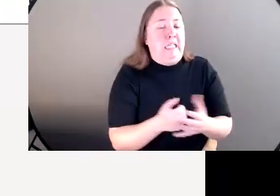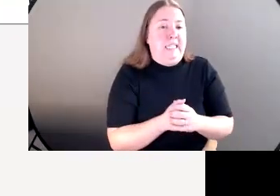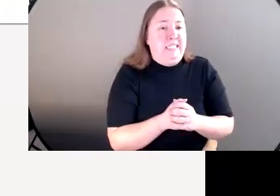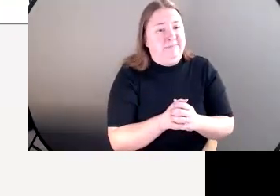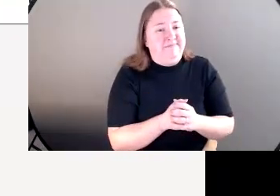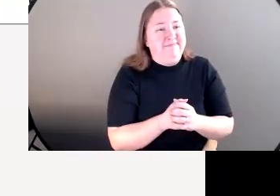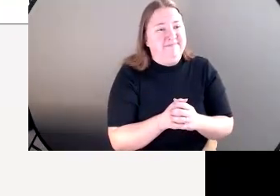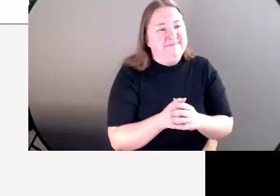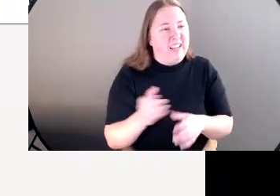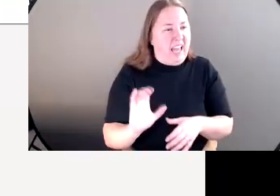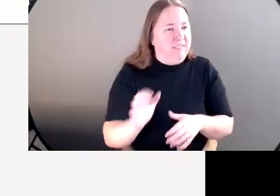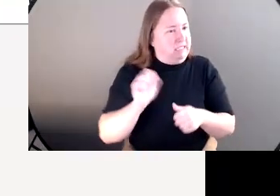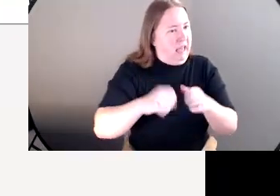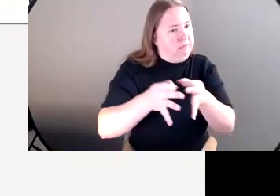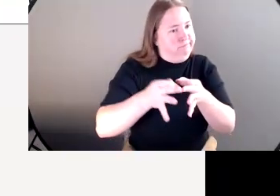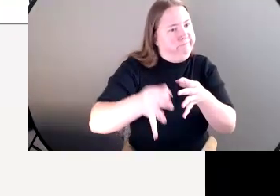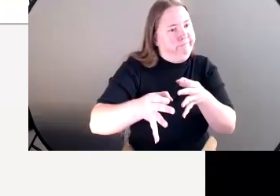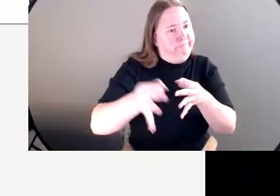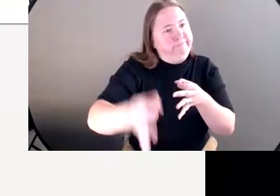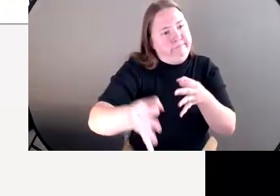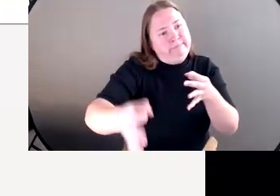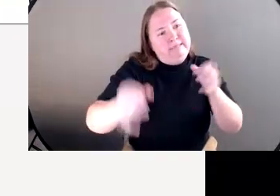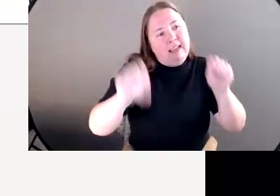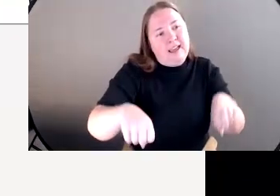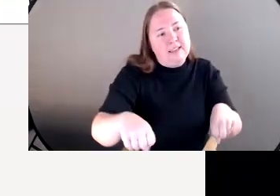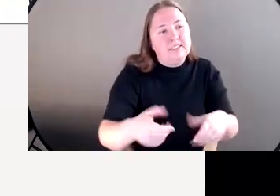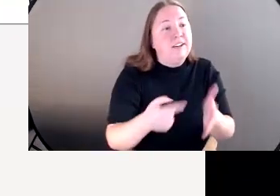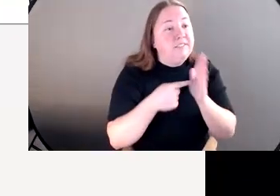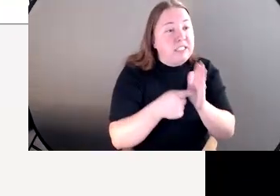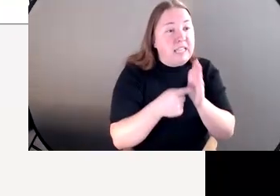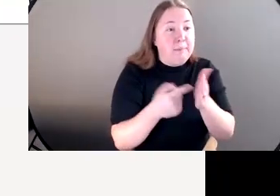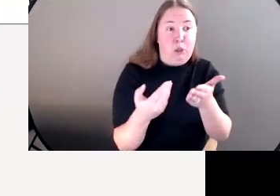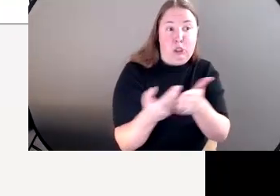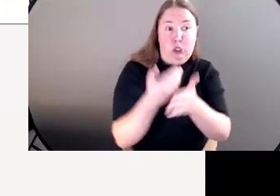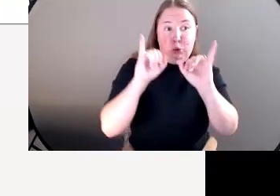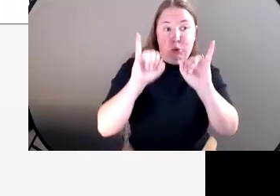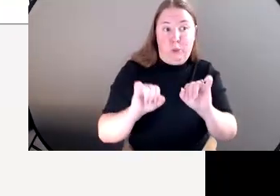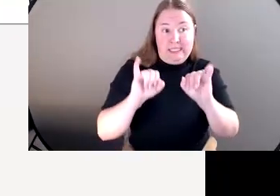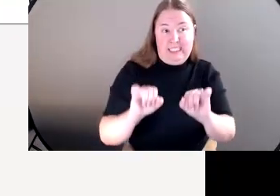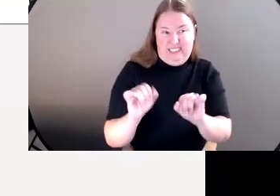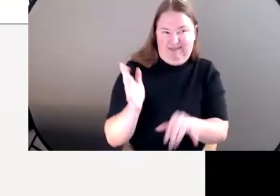they can push back their release dates and everything like that. For example, new quizzes,